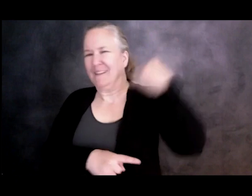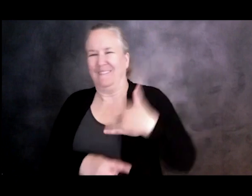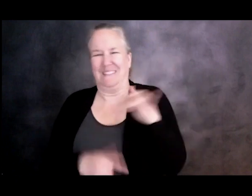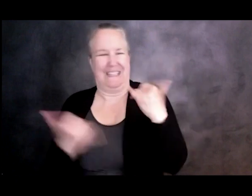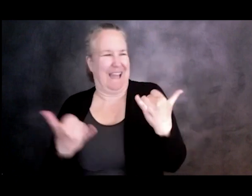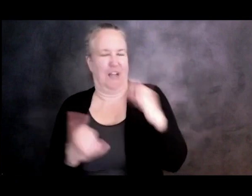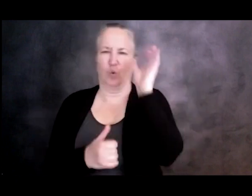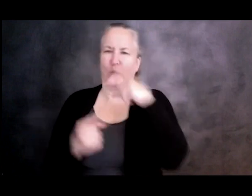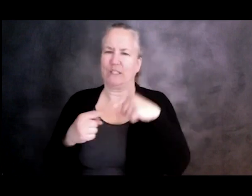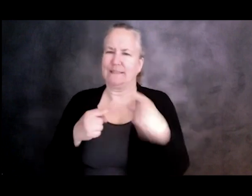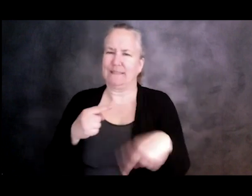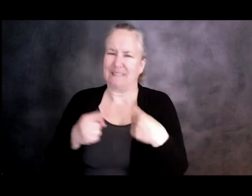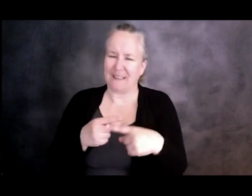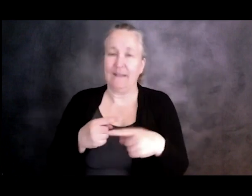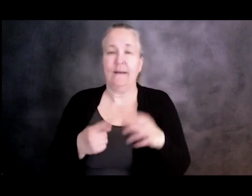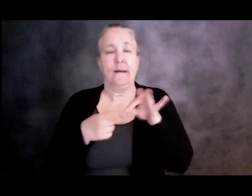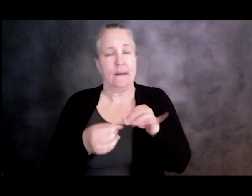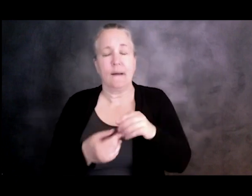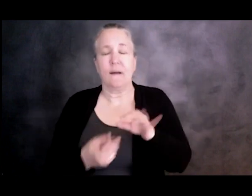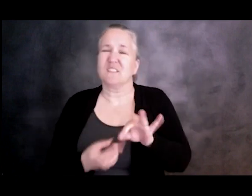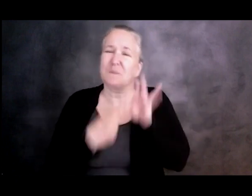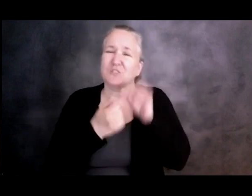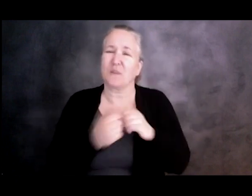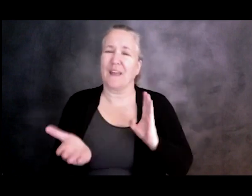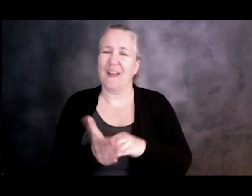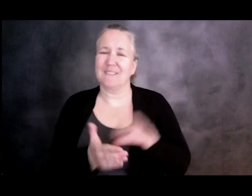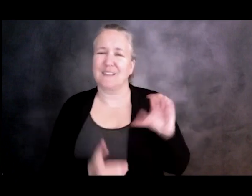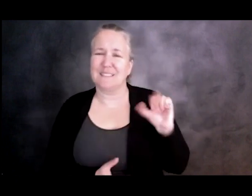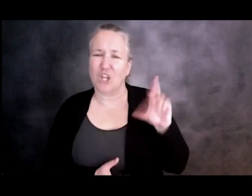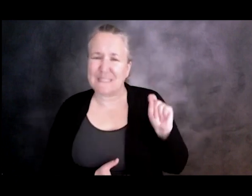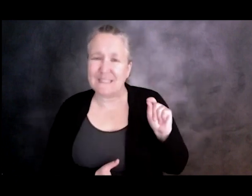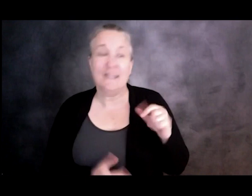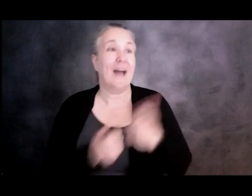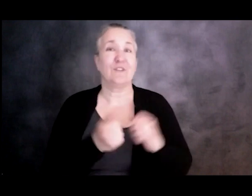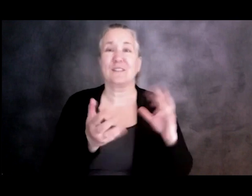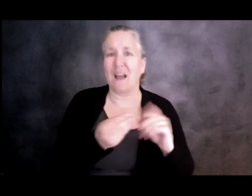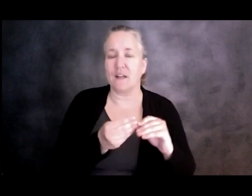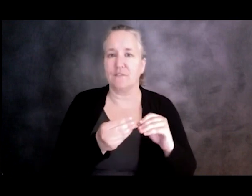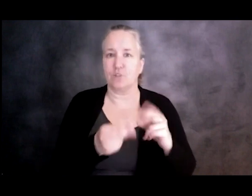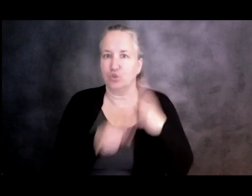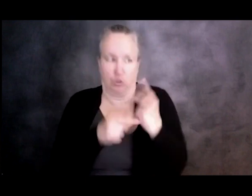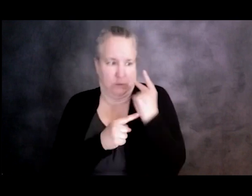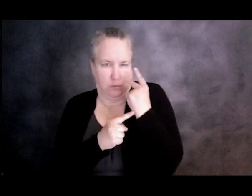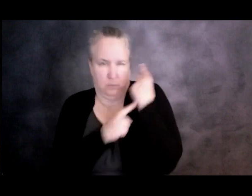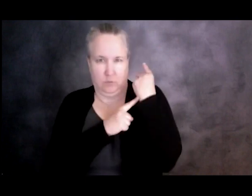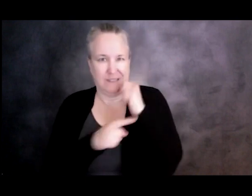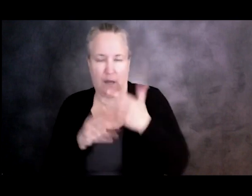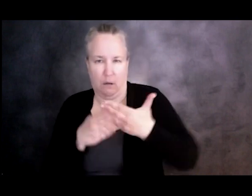especially around anti-CRT, other things, where everything is the short-term narrative and not the long. And you talked about Apocalypse Now.